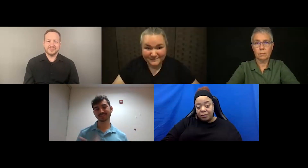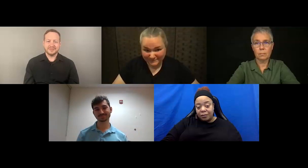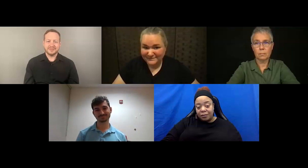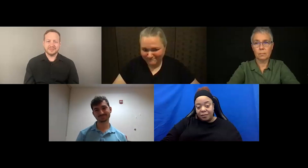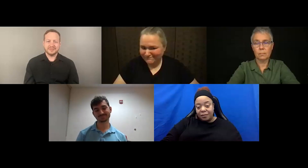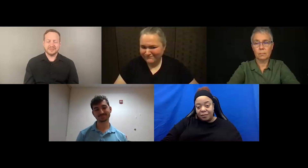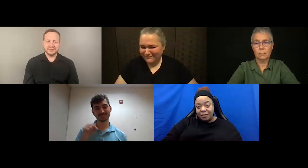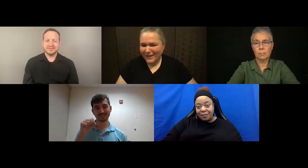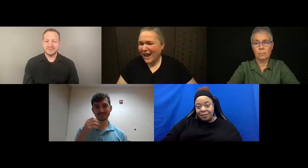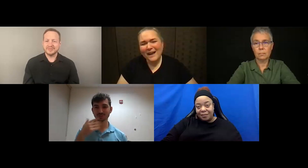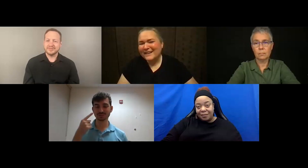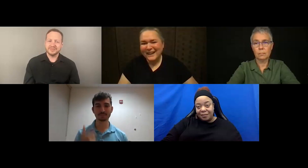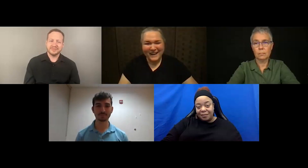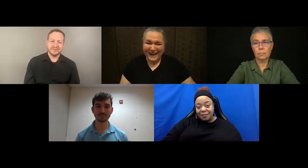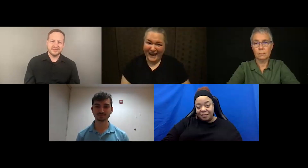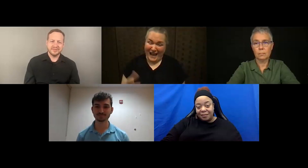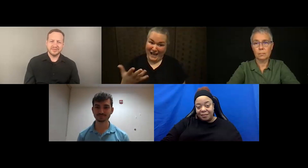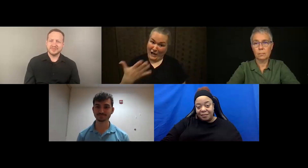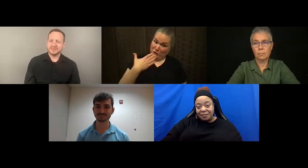different. They they didn't have that technology. They didn't have access to it, so that's